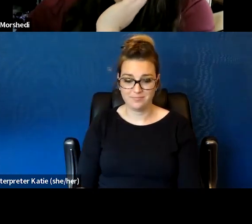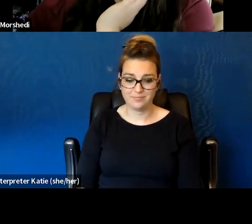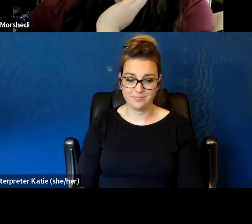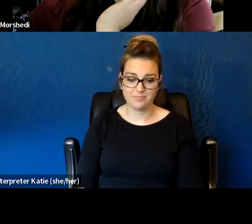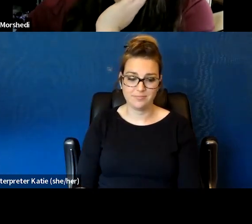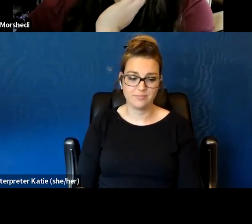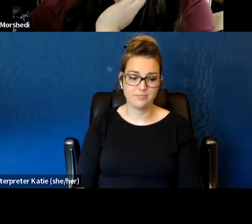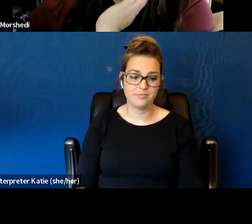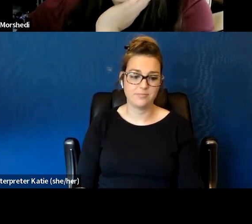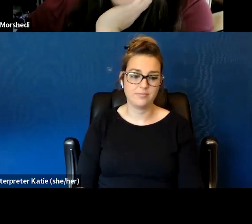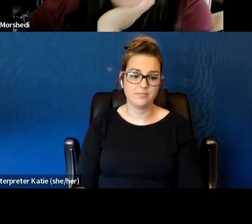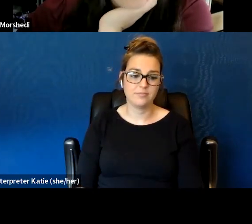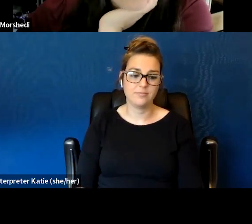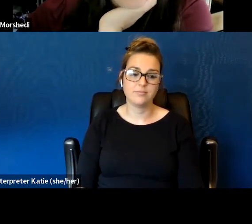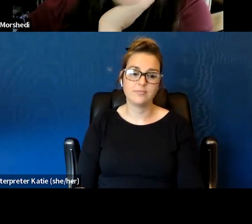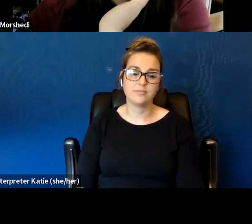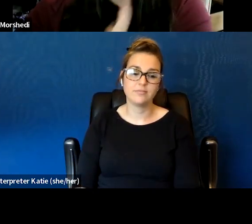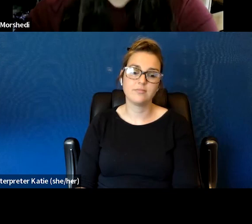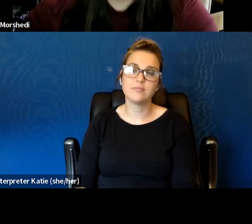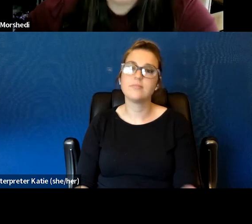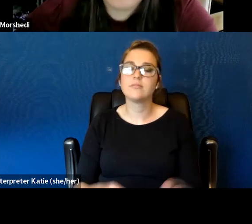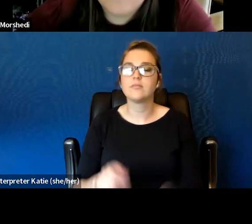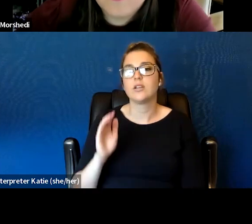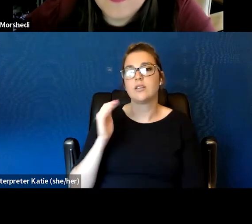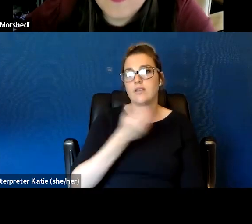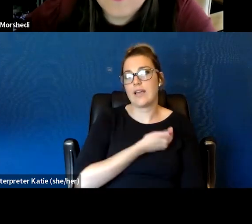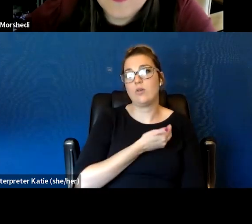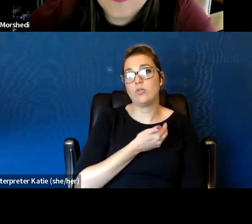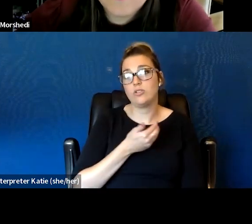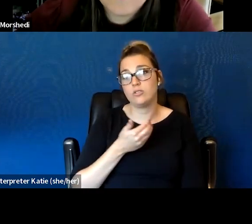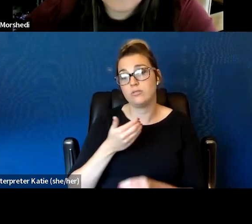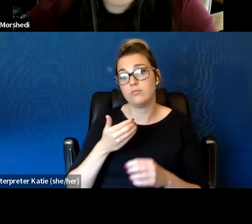we attempted to establish a Moving On program in 2015,